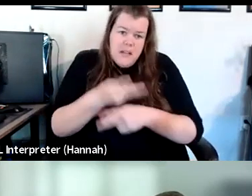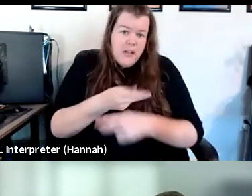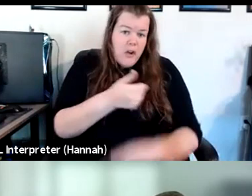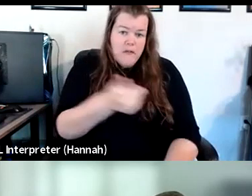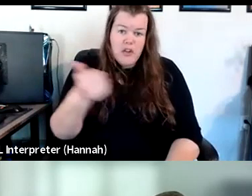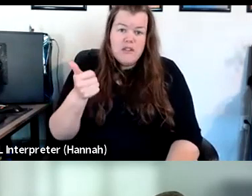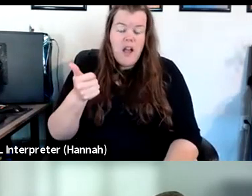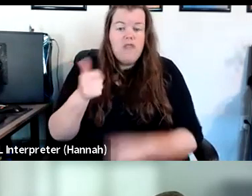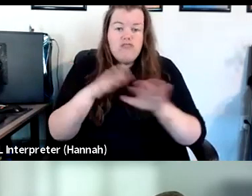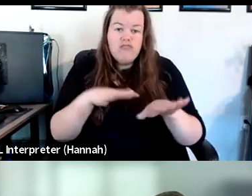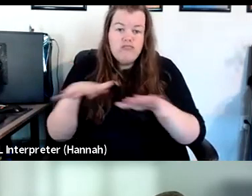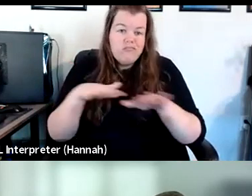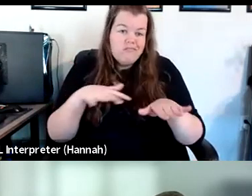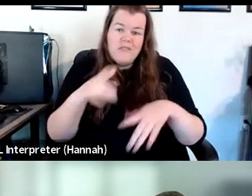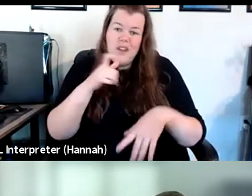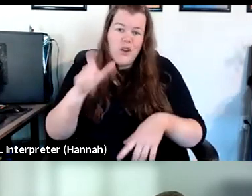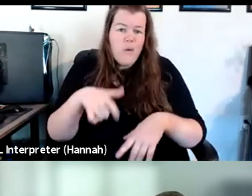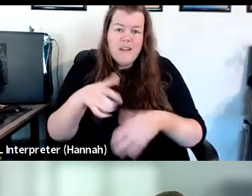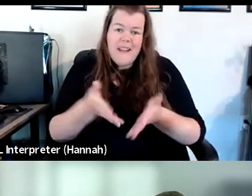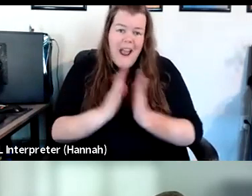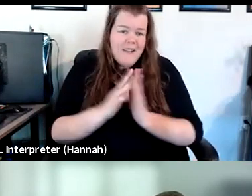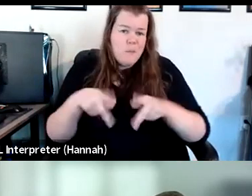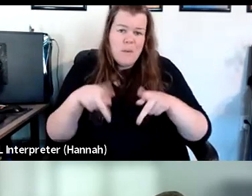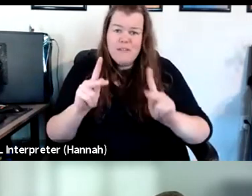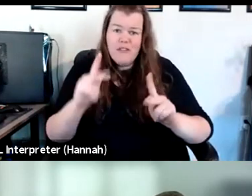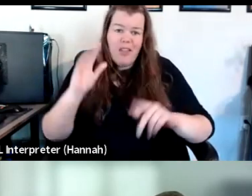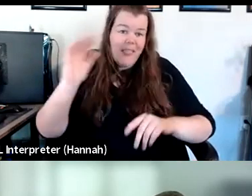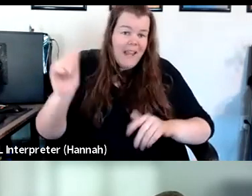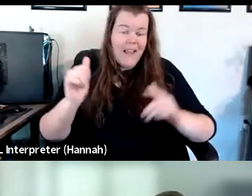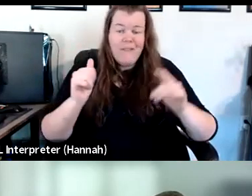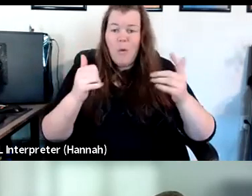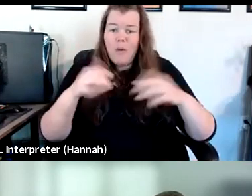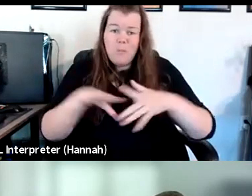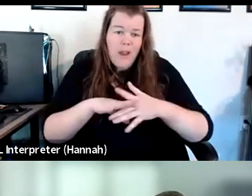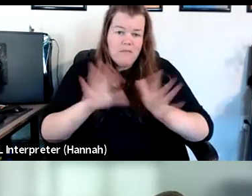casual uh no need to ask permission. We're really grateful that you're in this space. Um